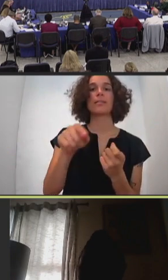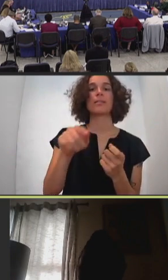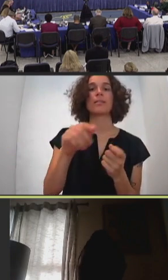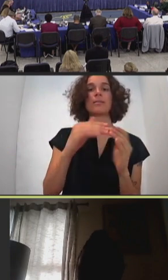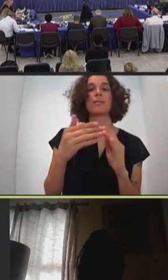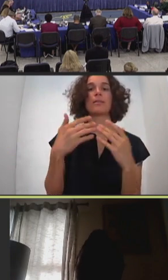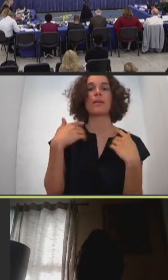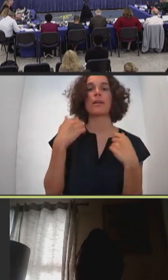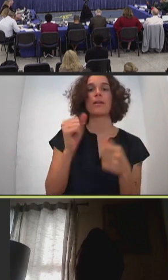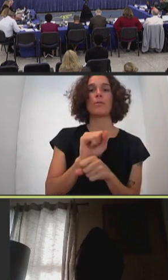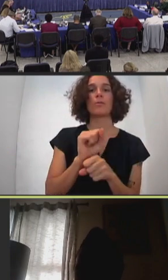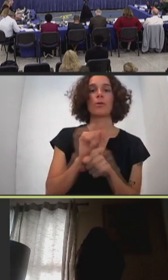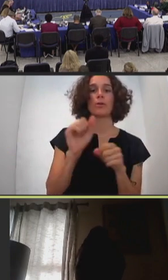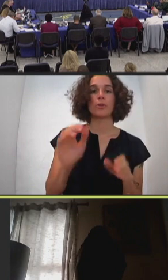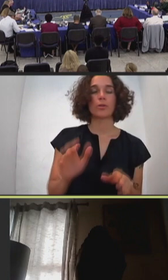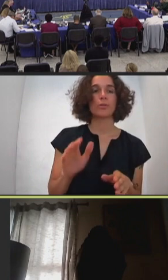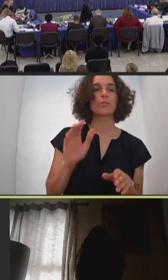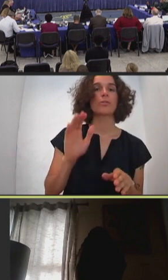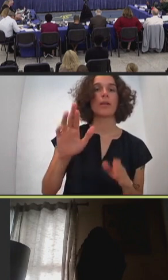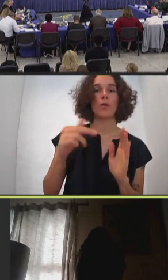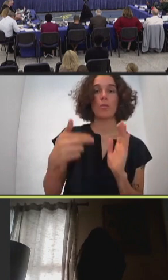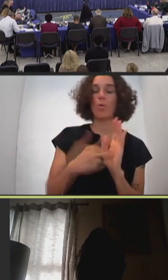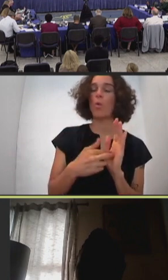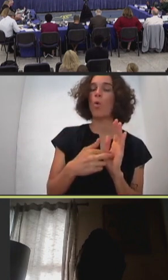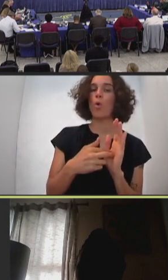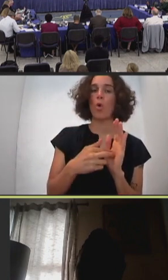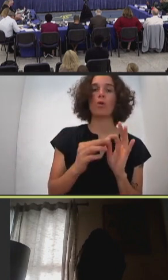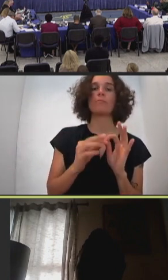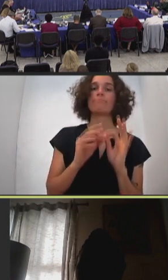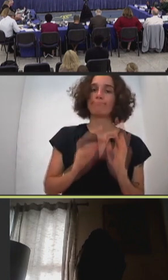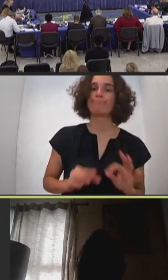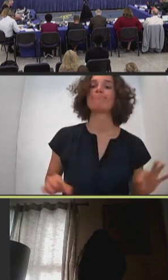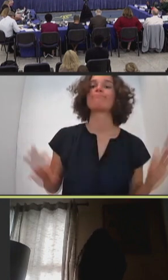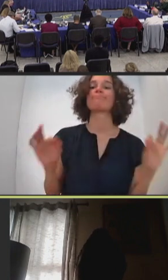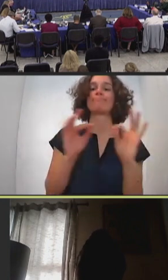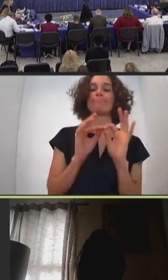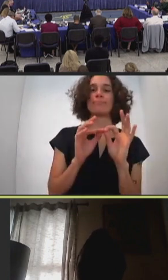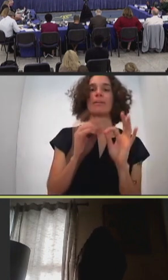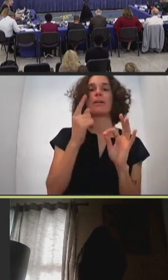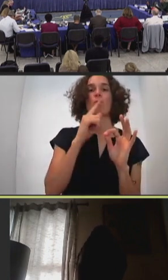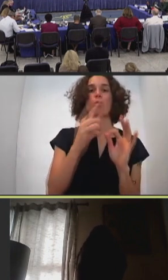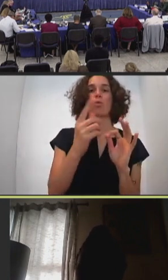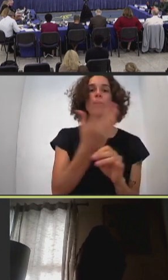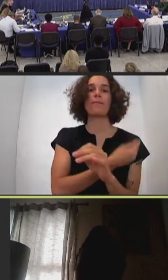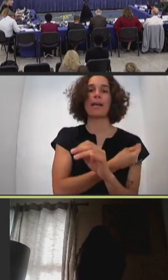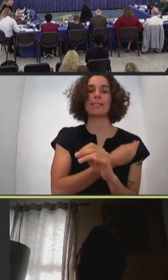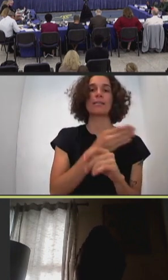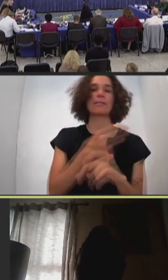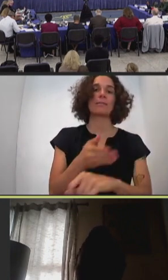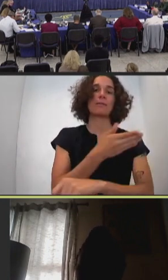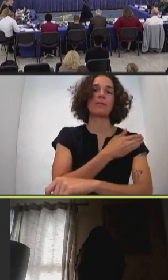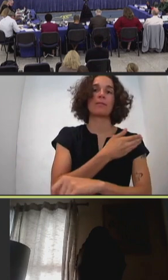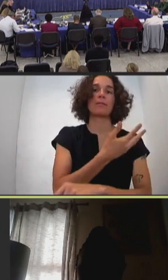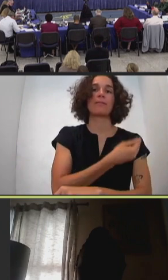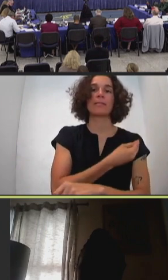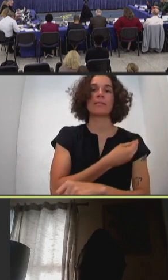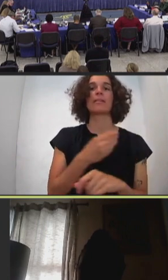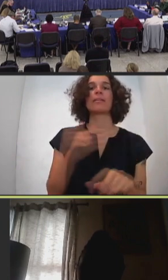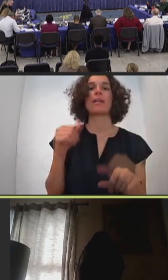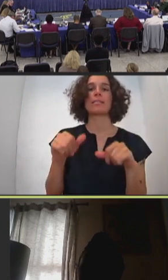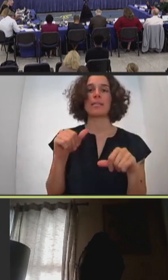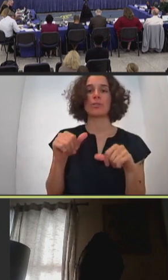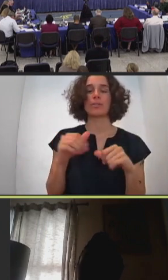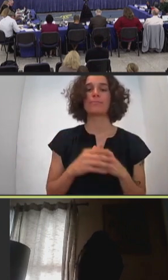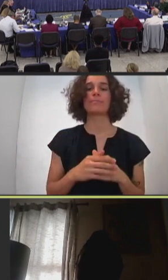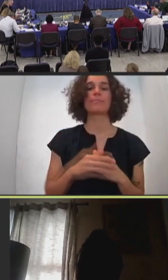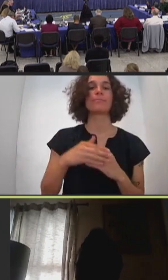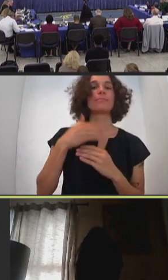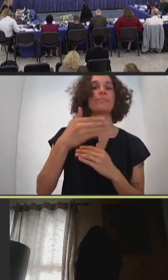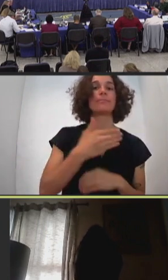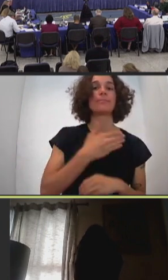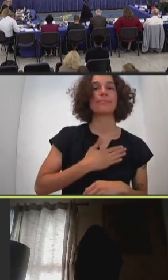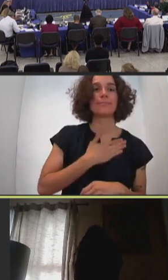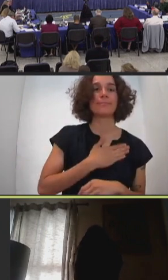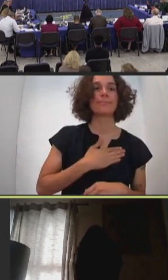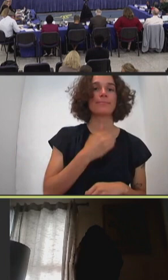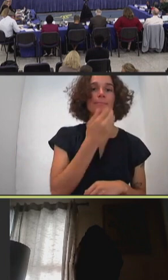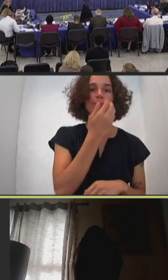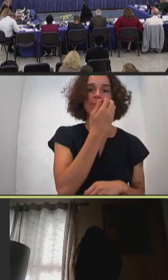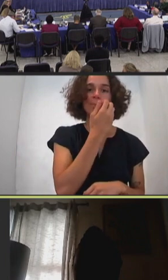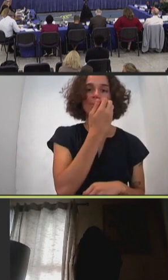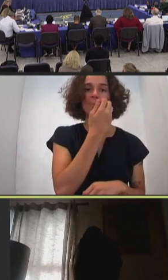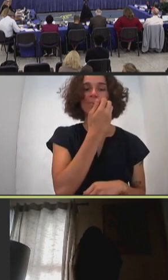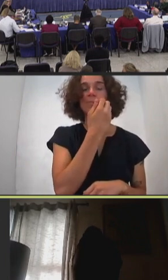role is crucial for vaccine for improving vaccine hesitancy. Next slide, please.